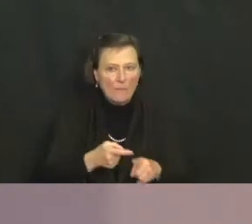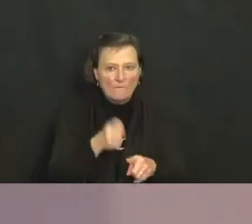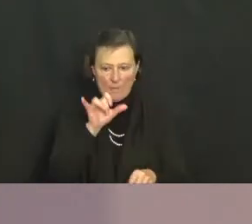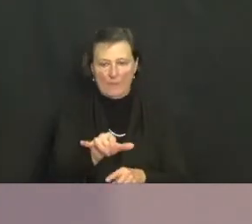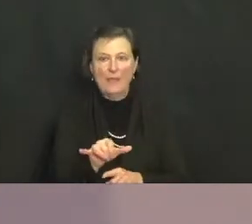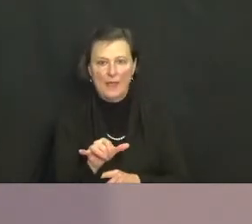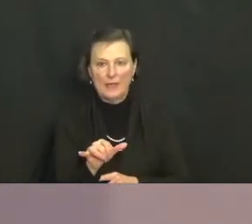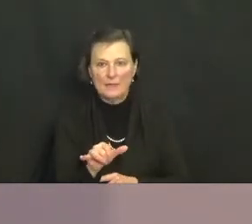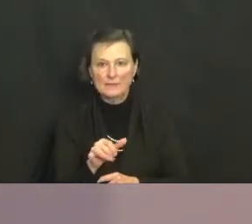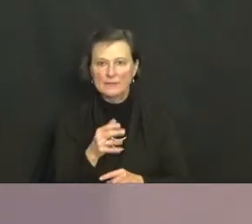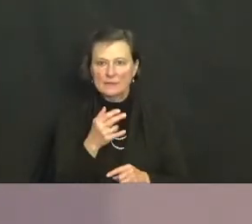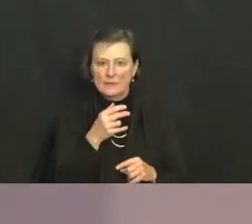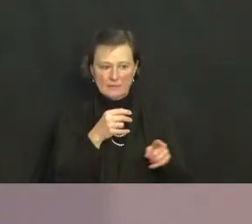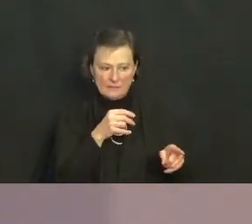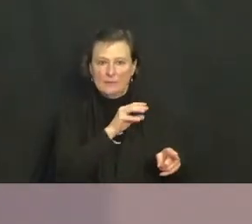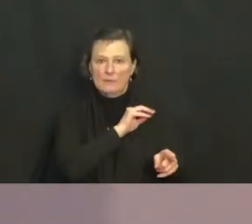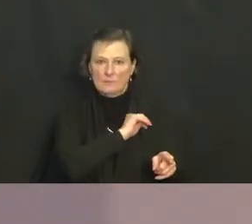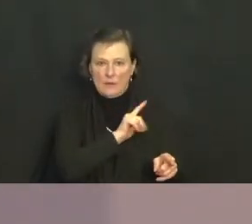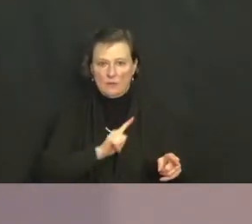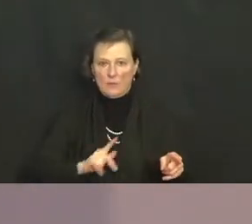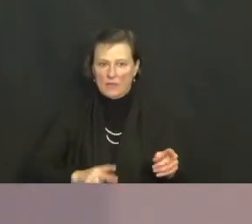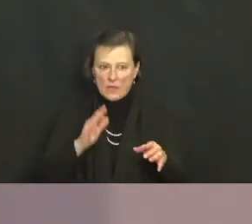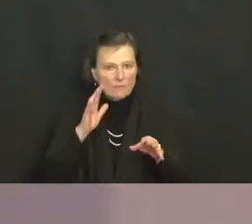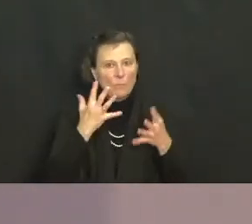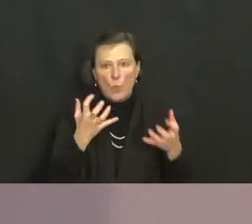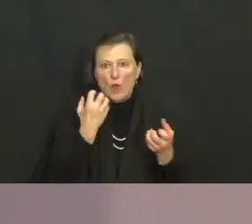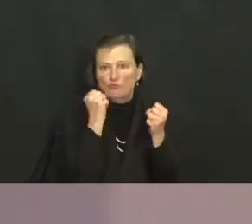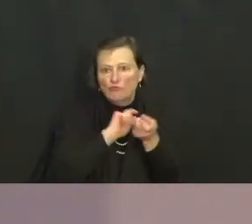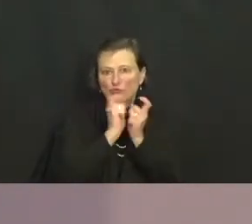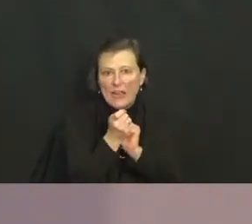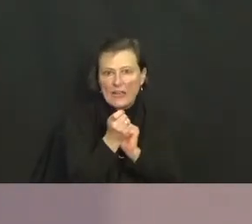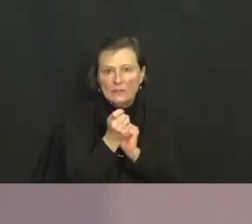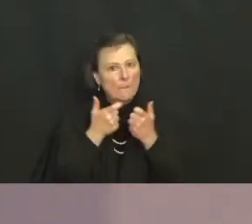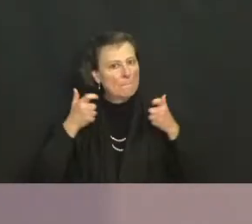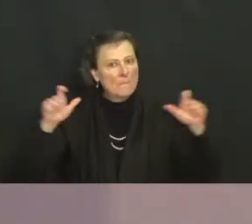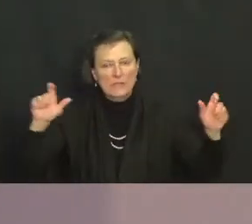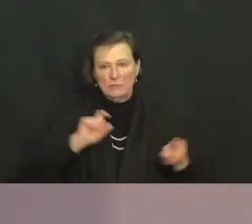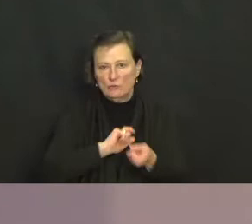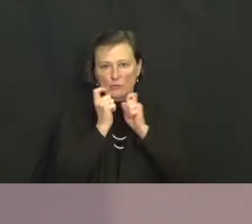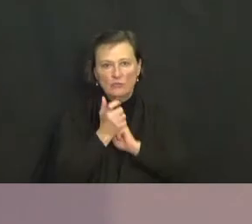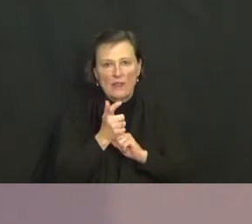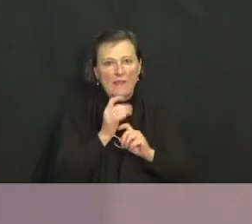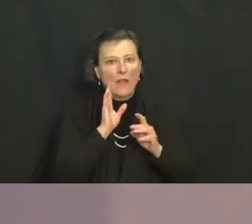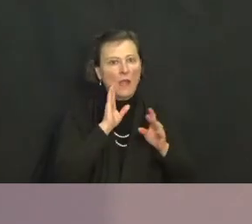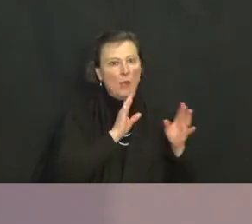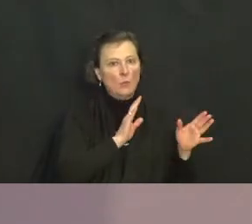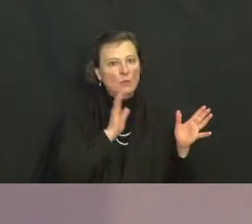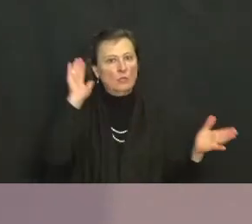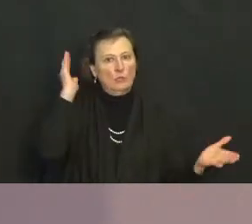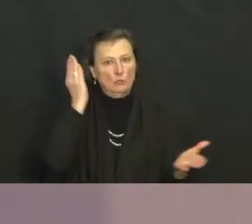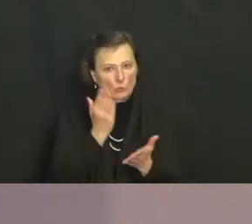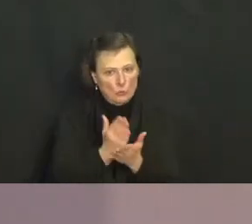And, he called for radical changes that would curtail the power of these three evils that